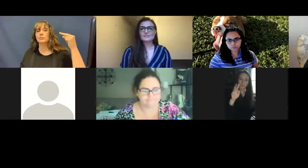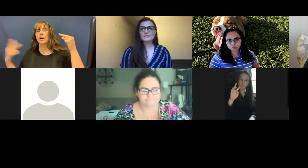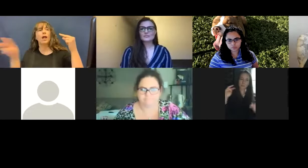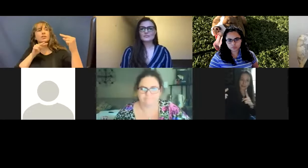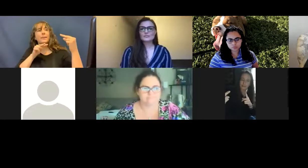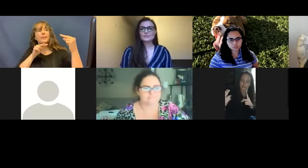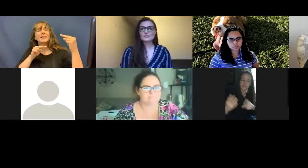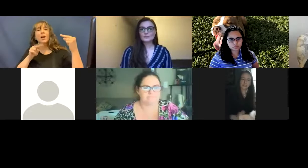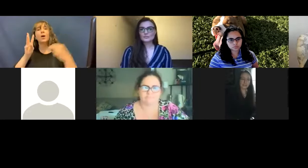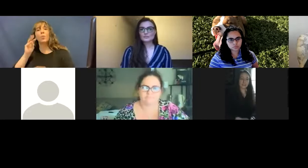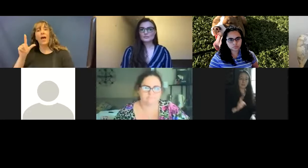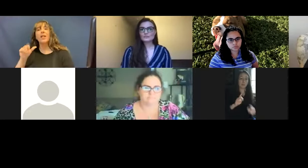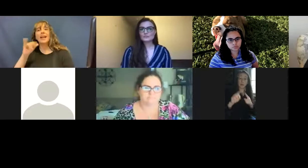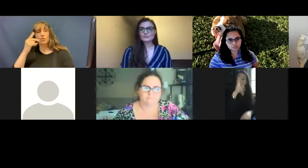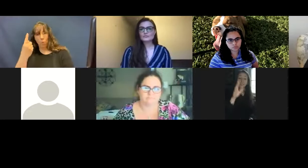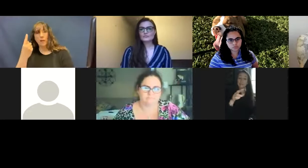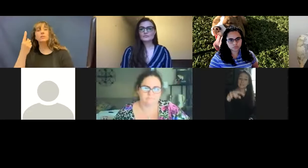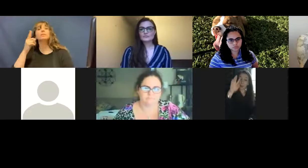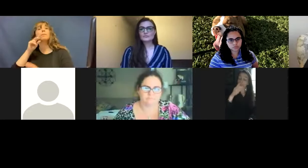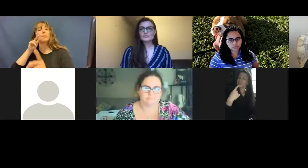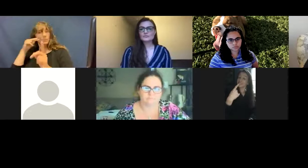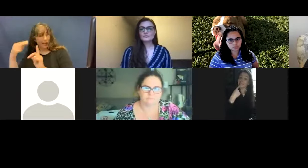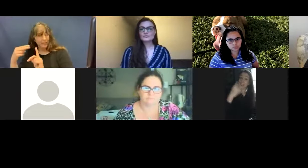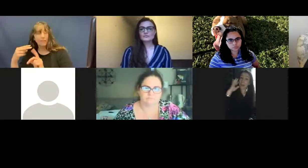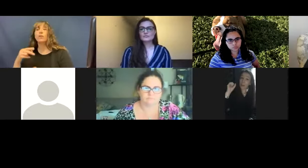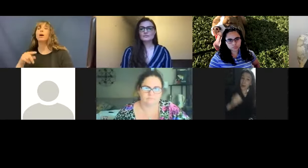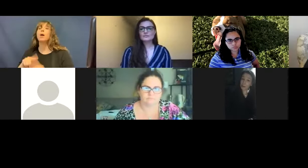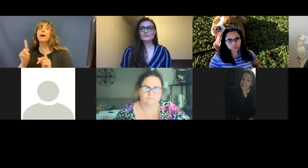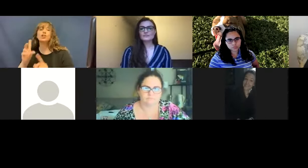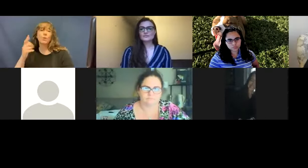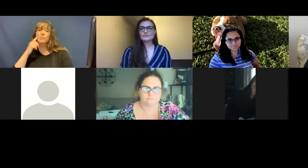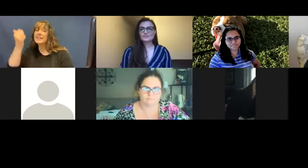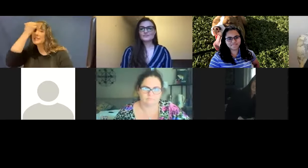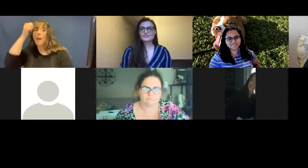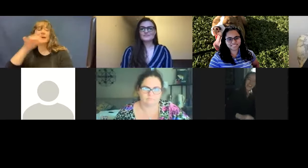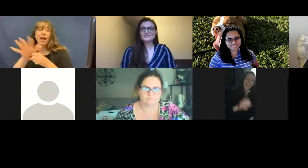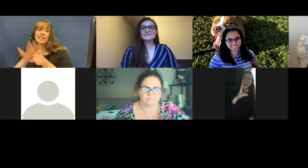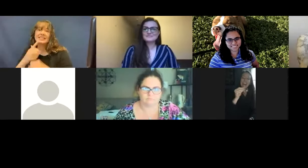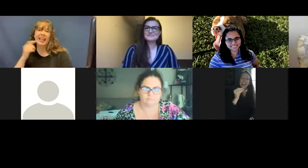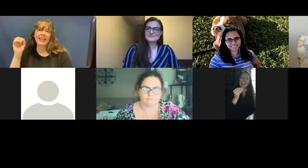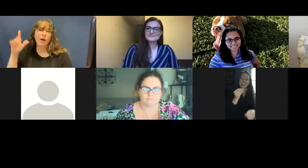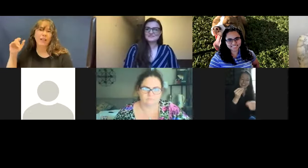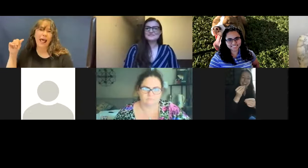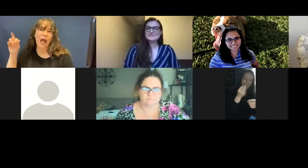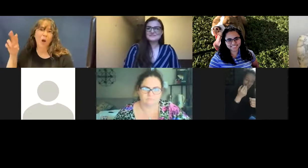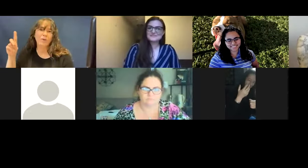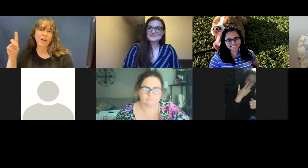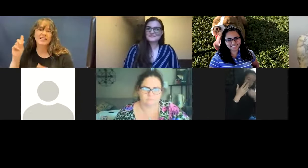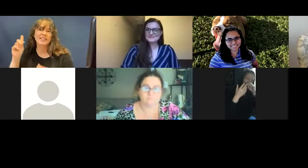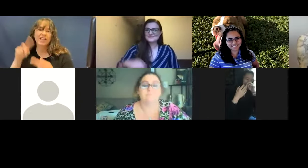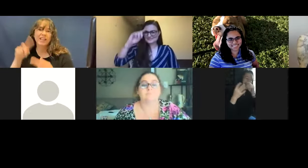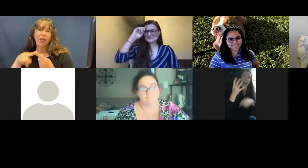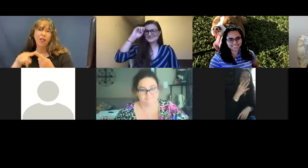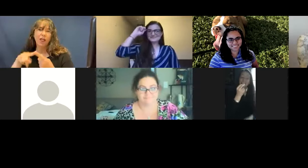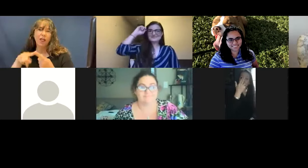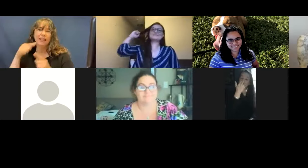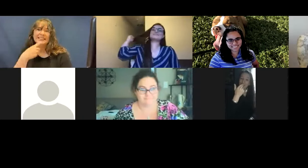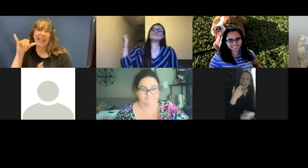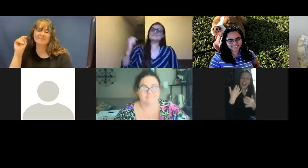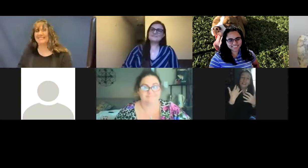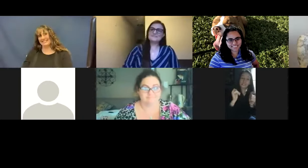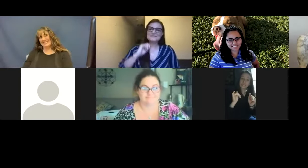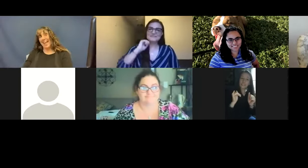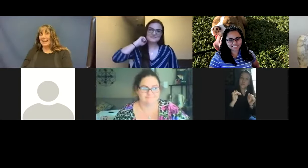one perspective, but no one's been dumb enough to say it out loud. And it's funny. I still,